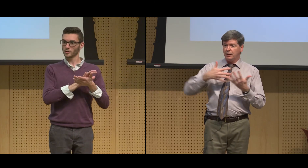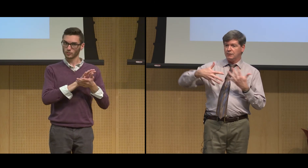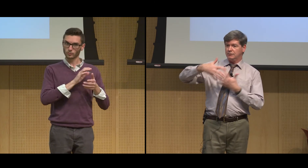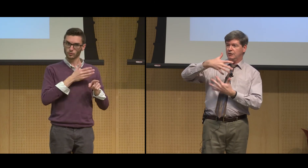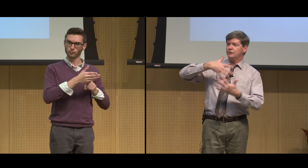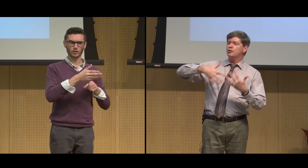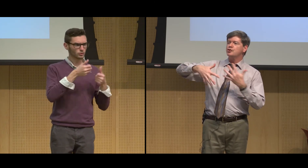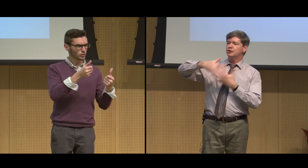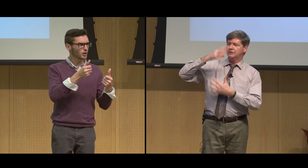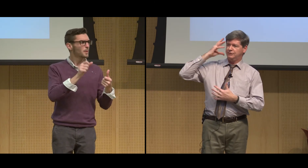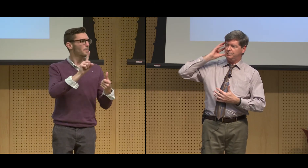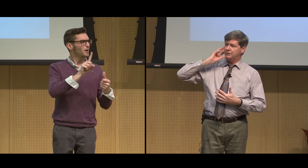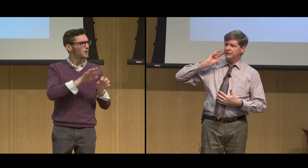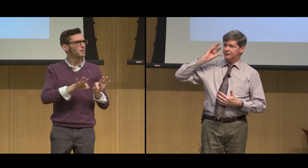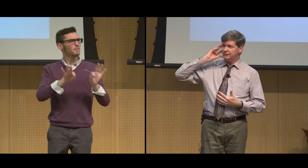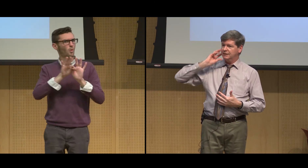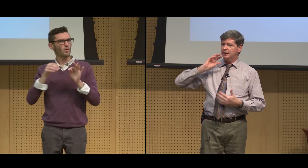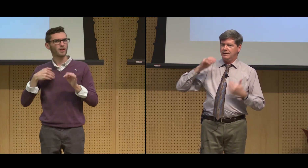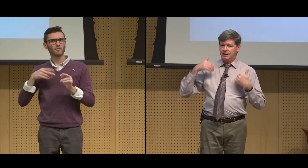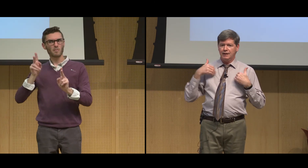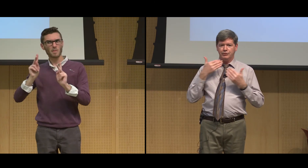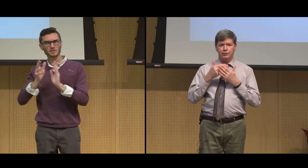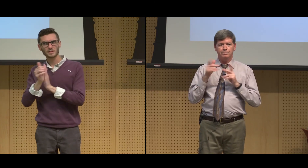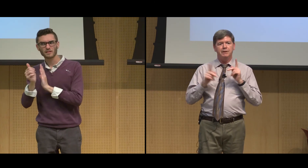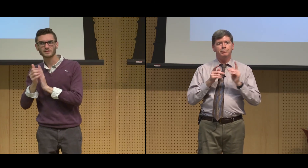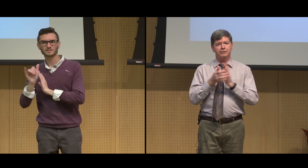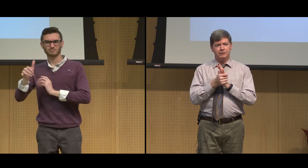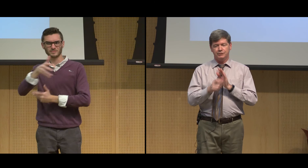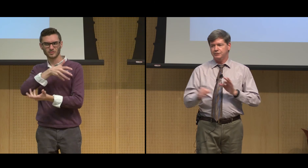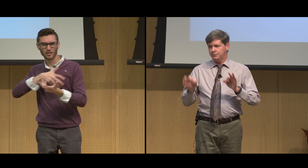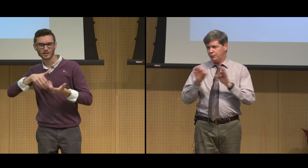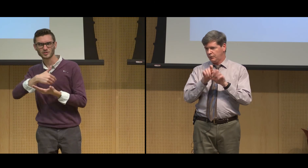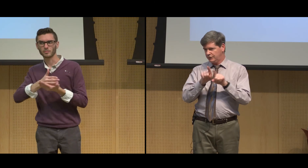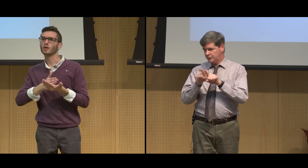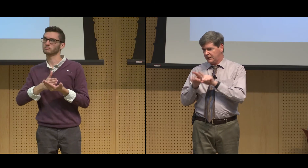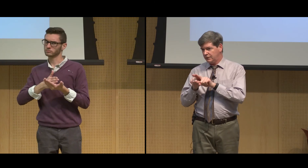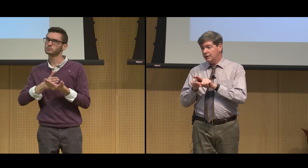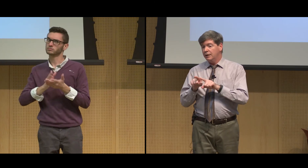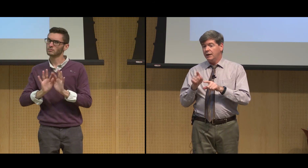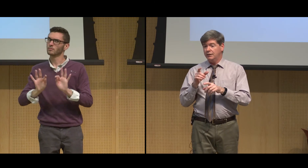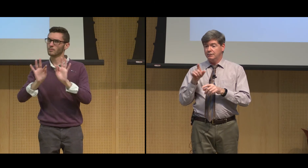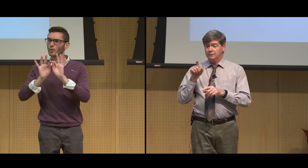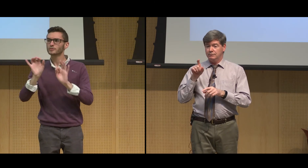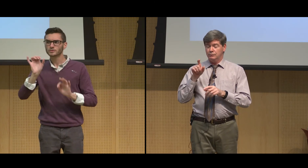in part a social experience, and having good people skills is important, as well,